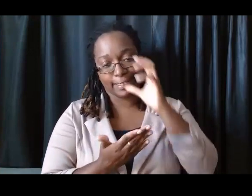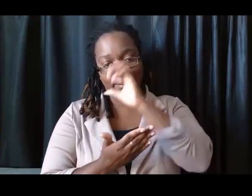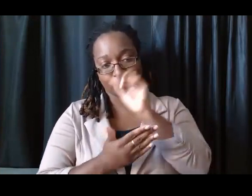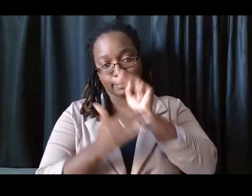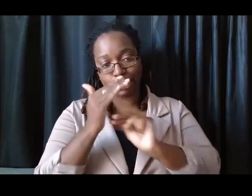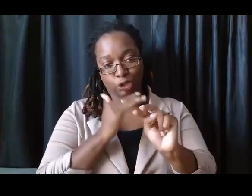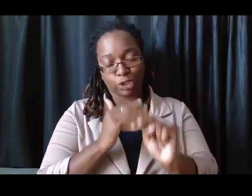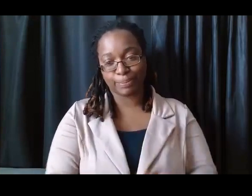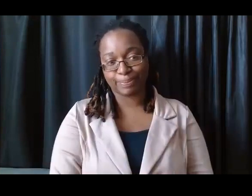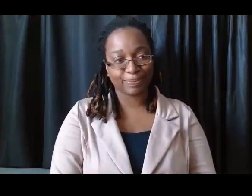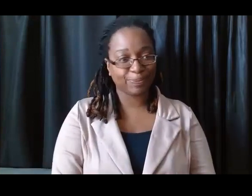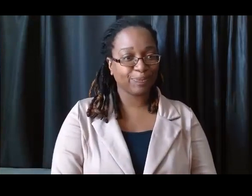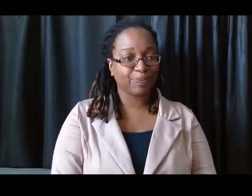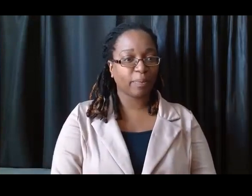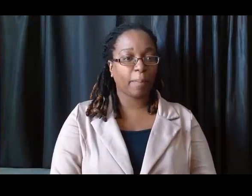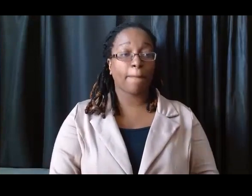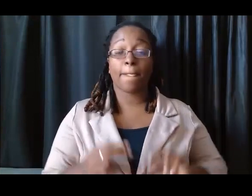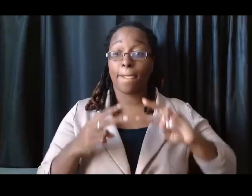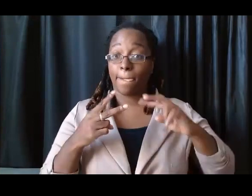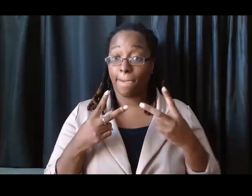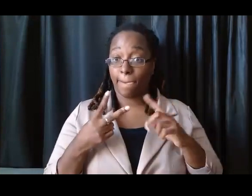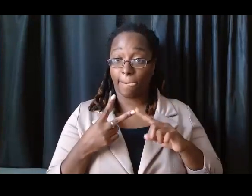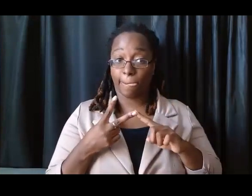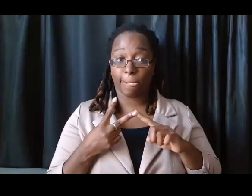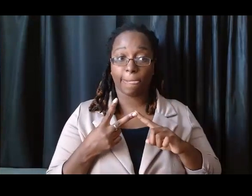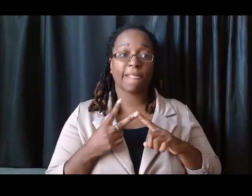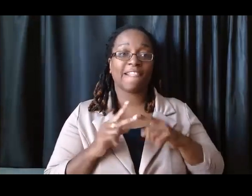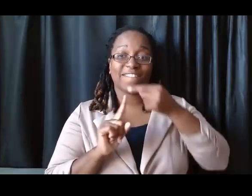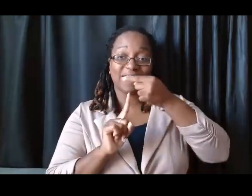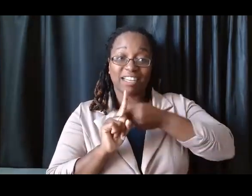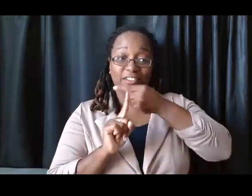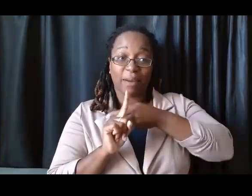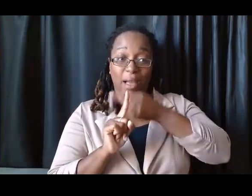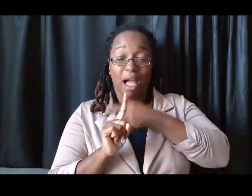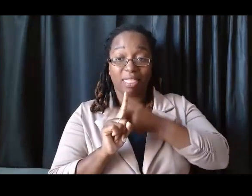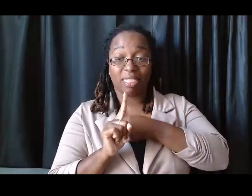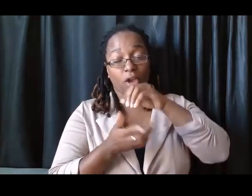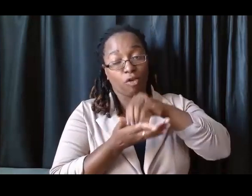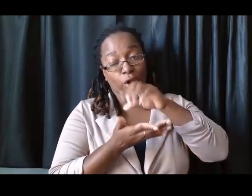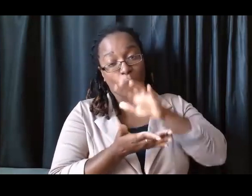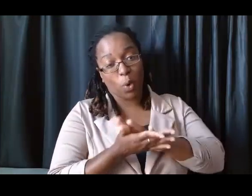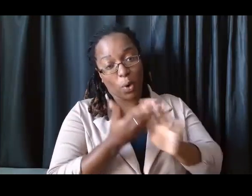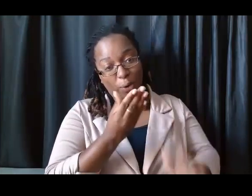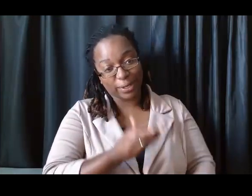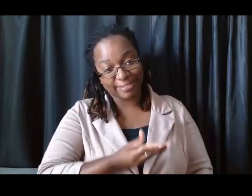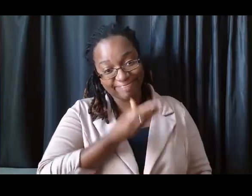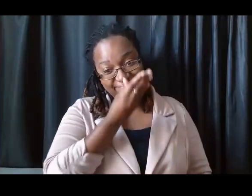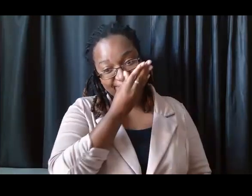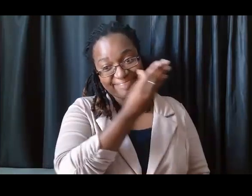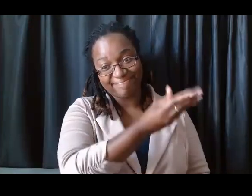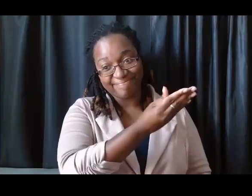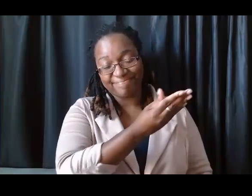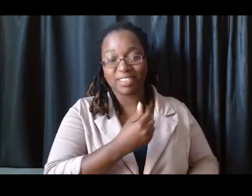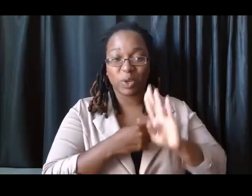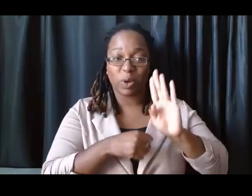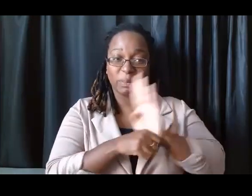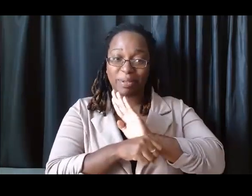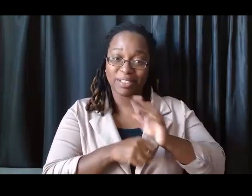The second tip is to record each month, each month record your business revenue and your business